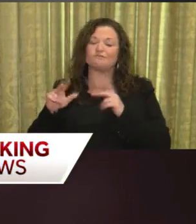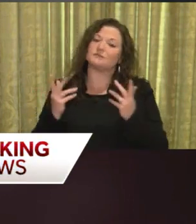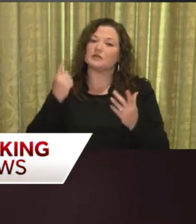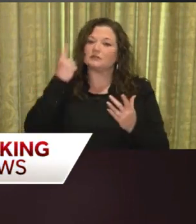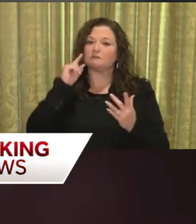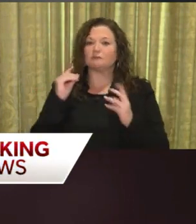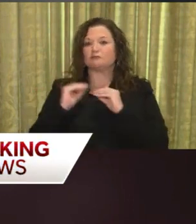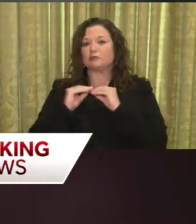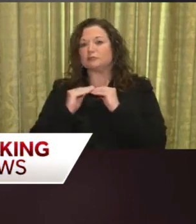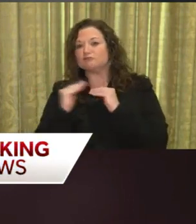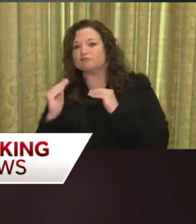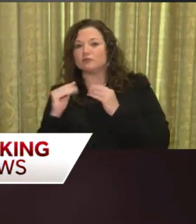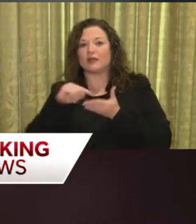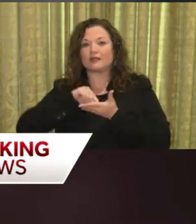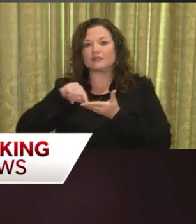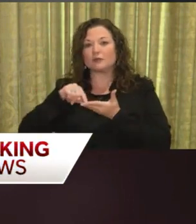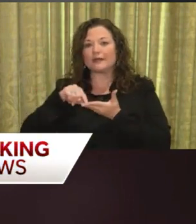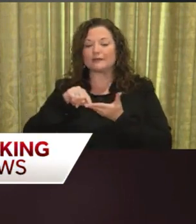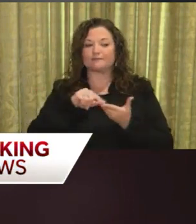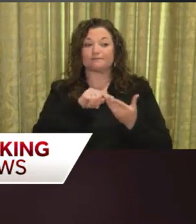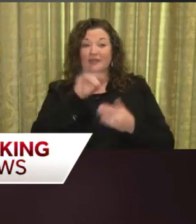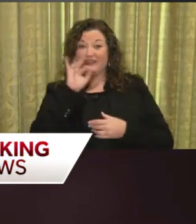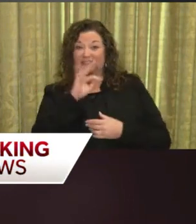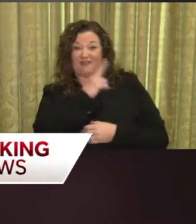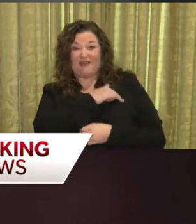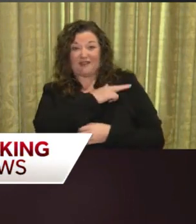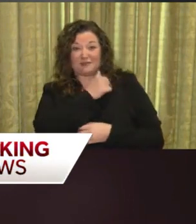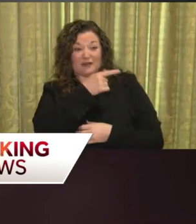WEEKEND HAS BNEE A HOLIDAY WEEKEND.